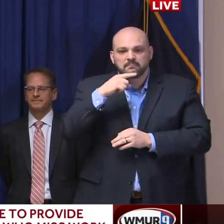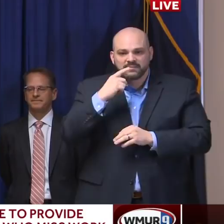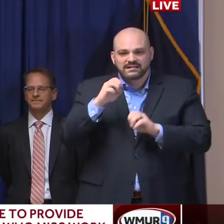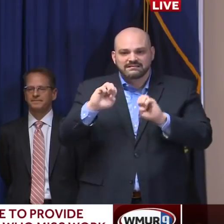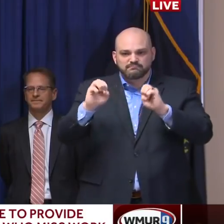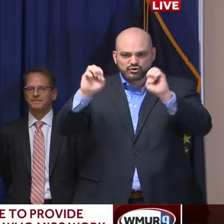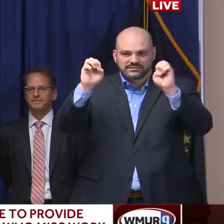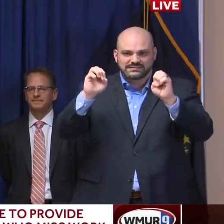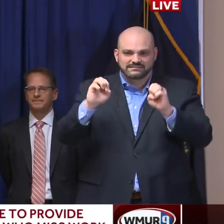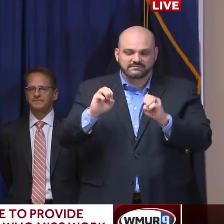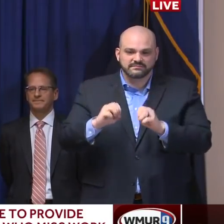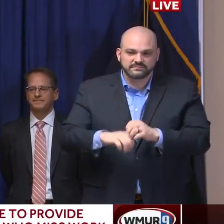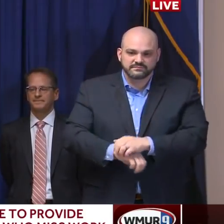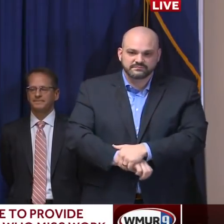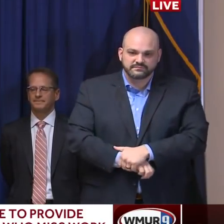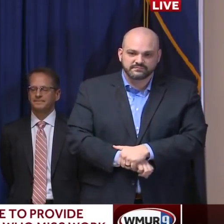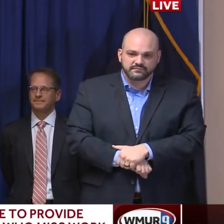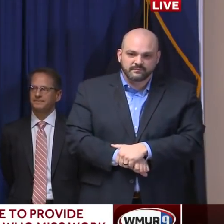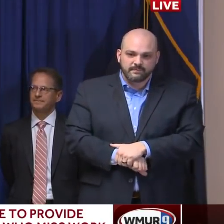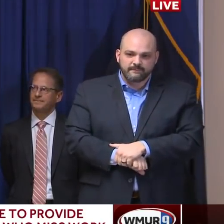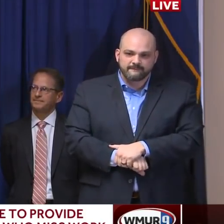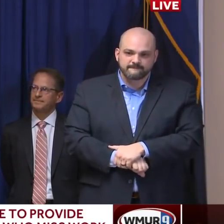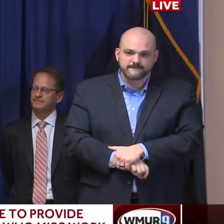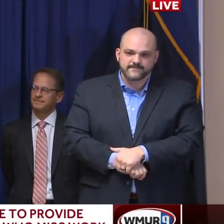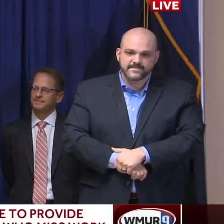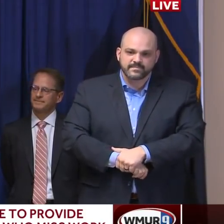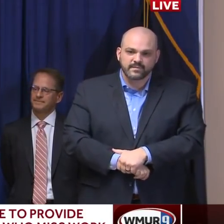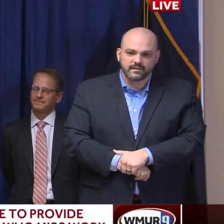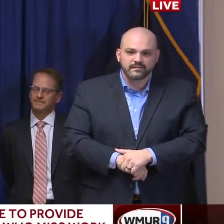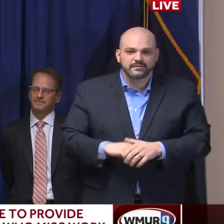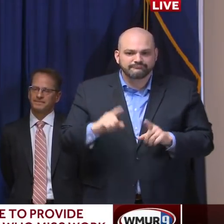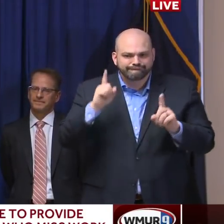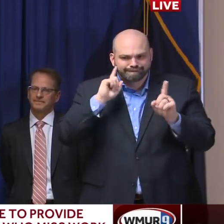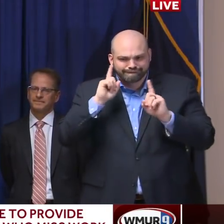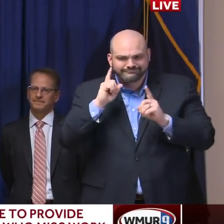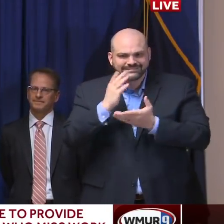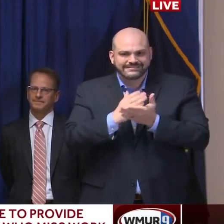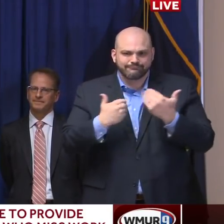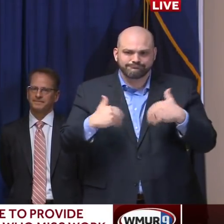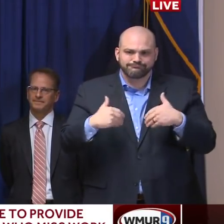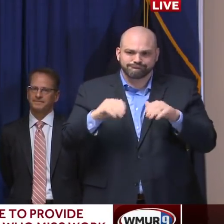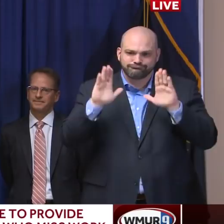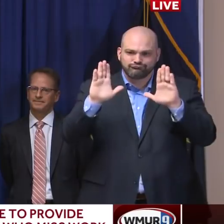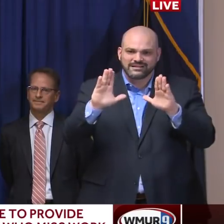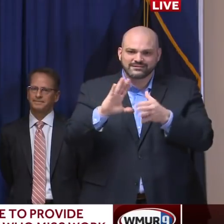EMERGENCY. I ALSO WANT TO NOTE WE ARE HEARING SOME GREAT STORIES.